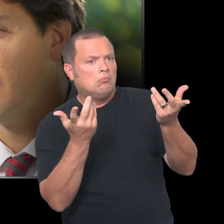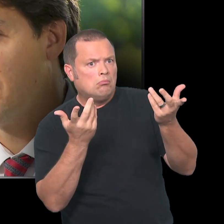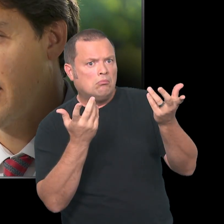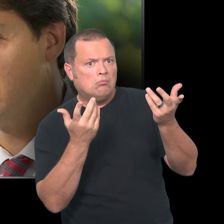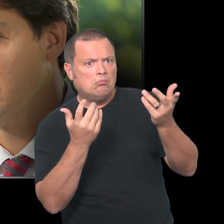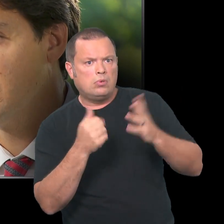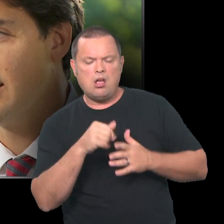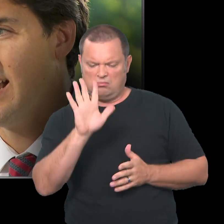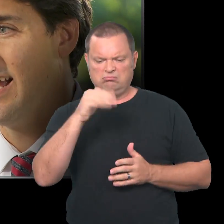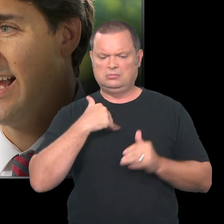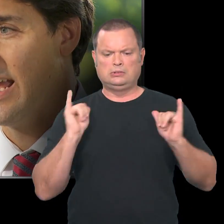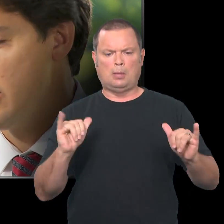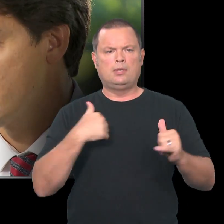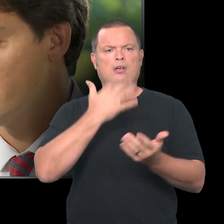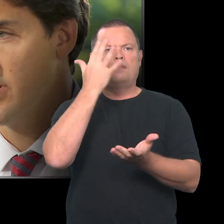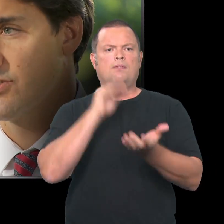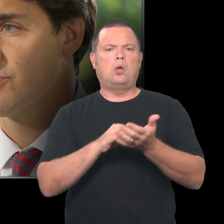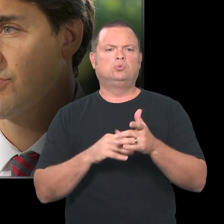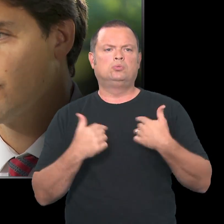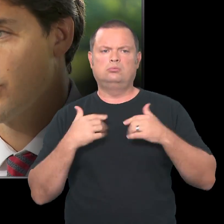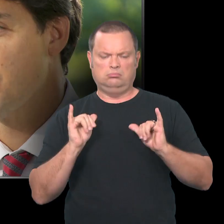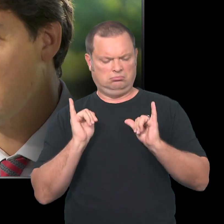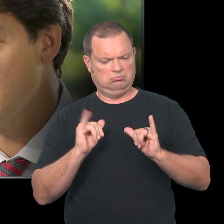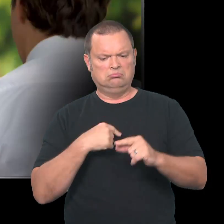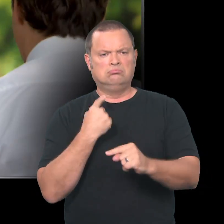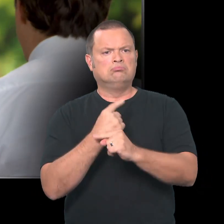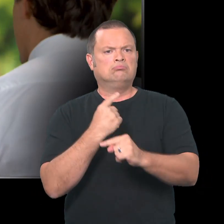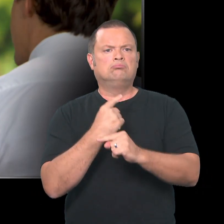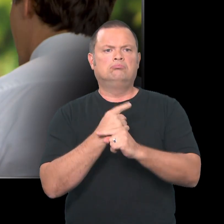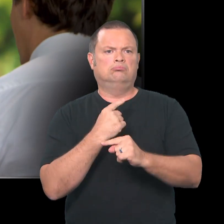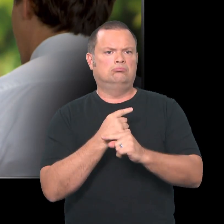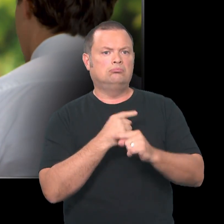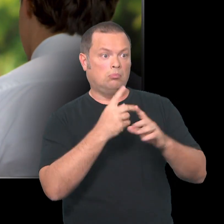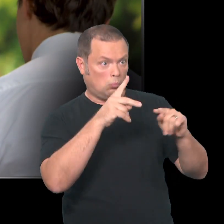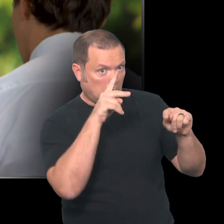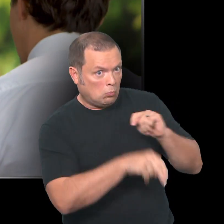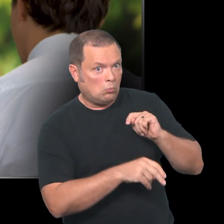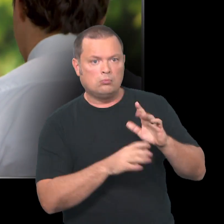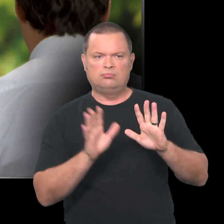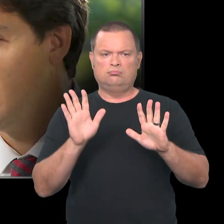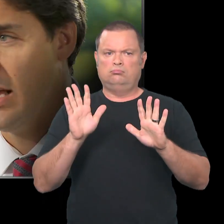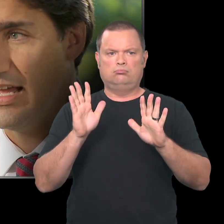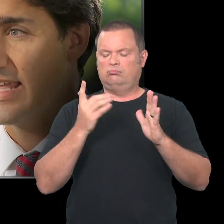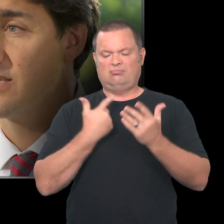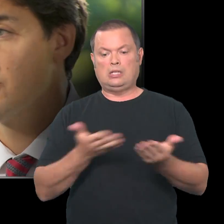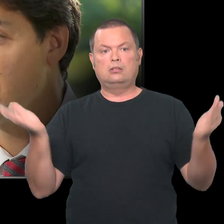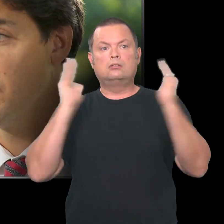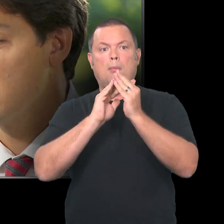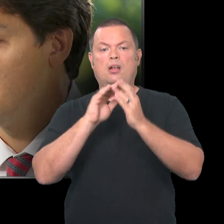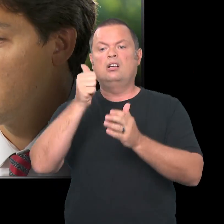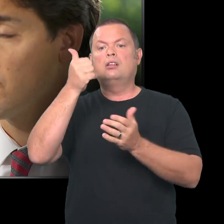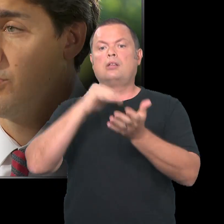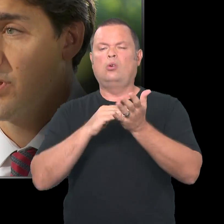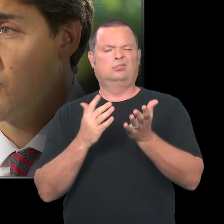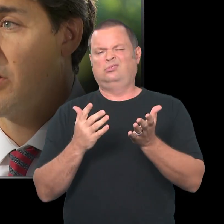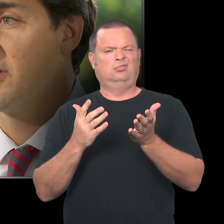We think that at the level of about 5,000 a year is responsible. So cut those in half.